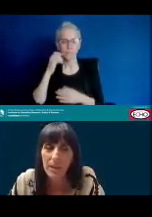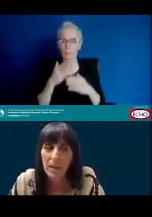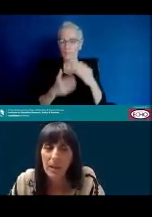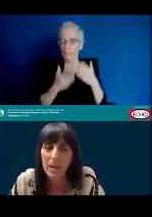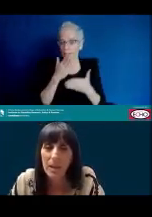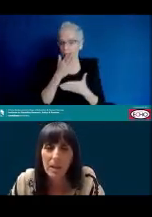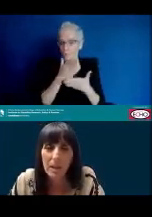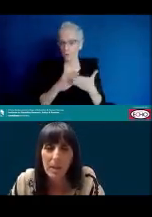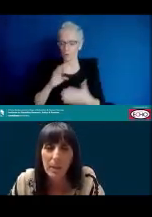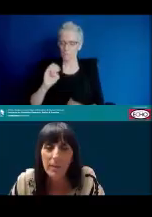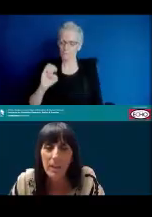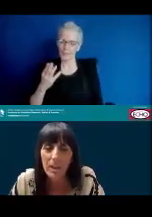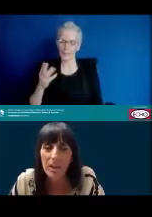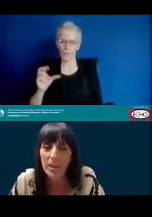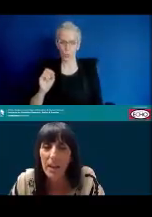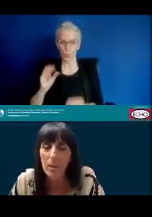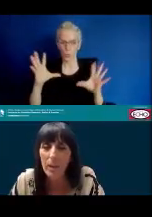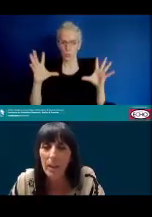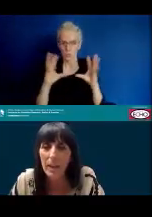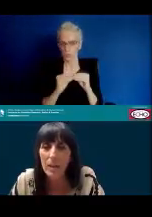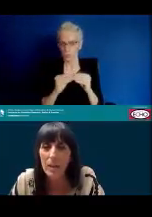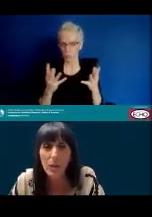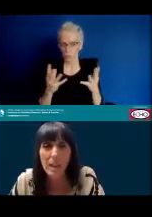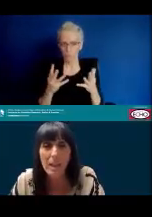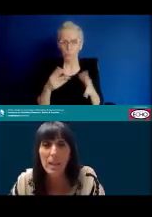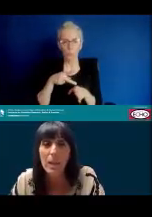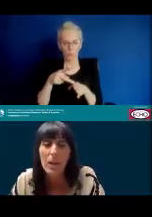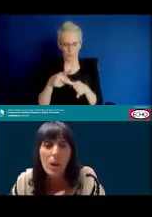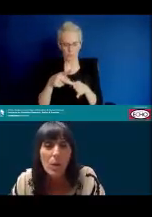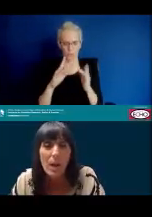session is that professional networking, so getting to know